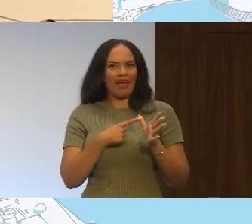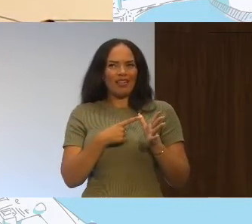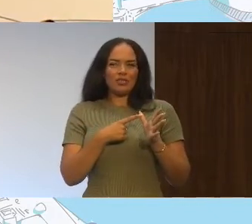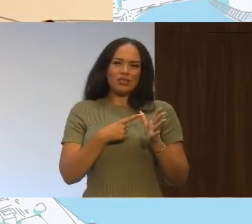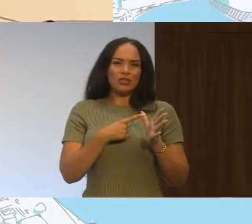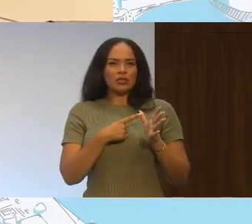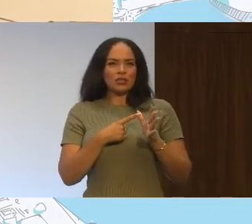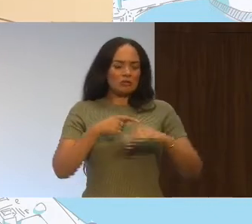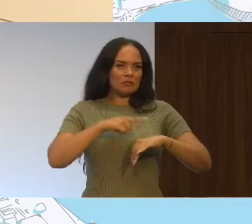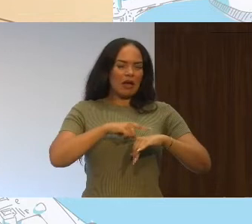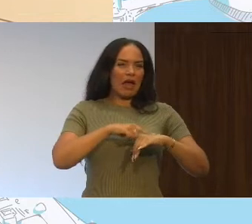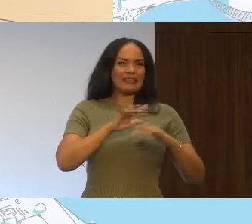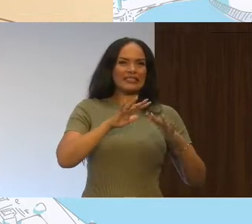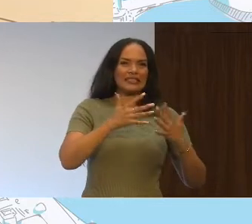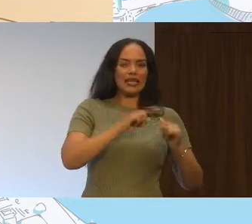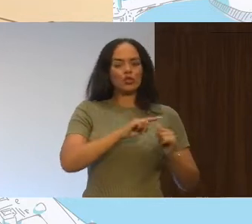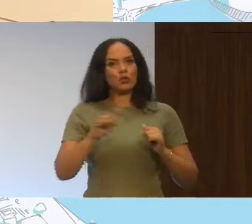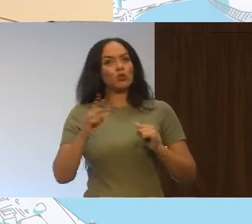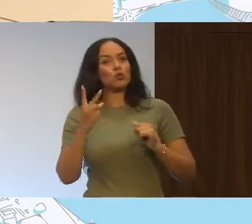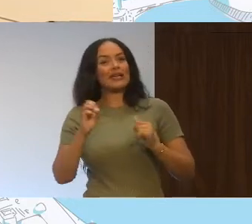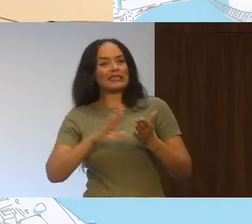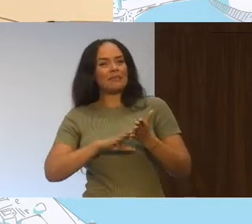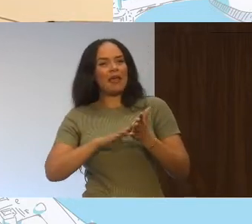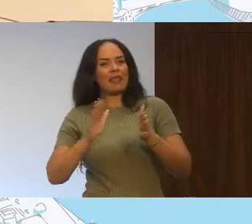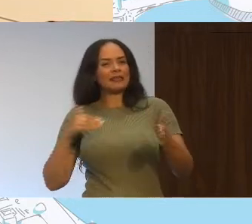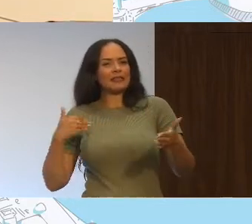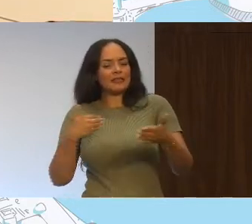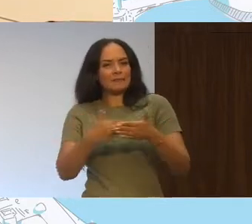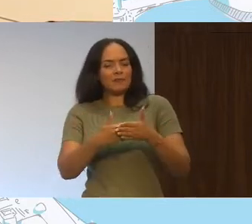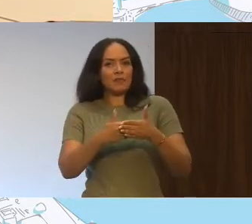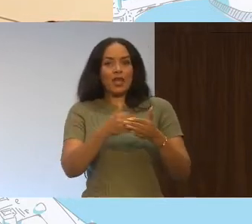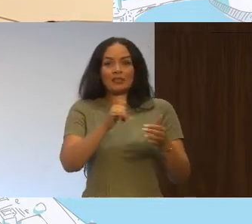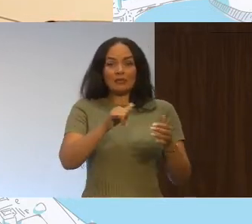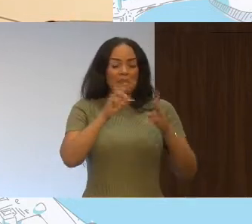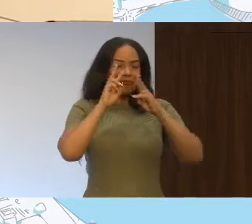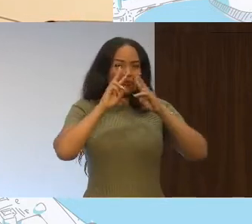They would see that typical visual aura is vision of the zig zag lines, flickering